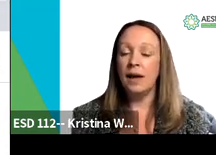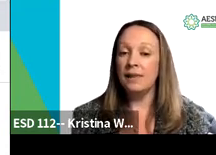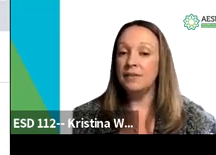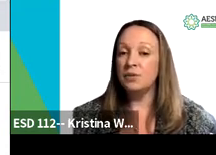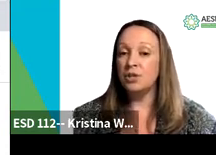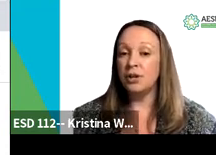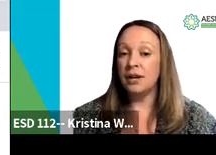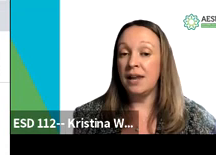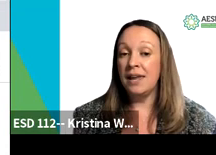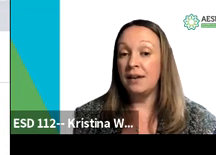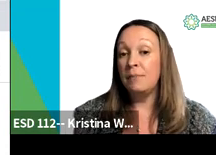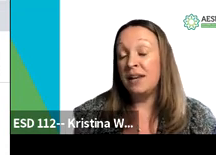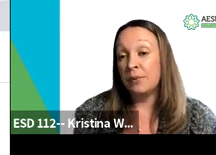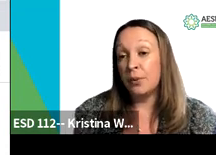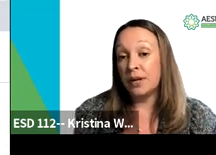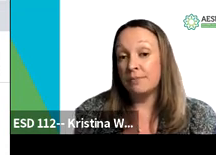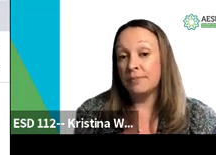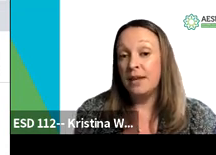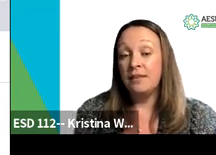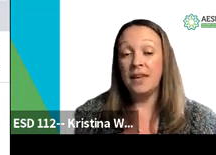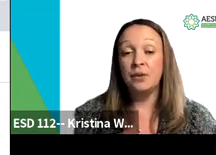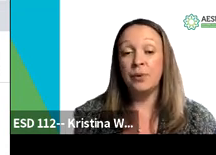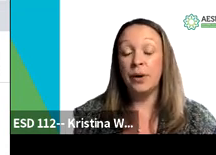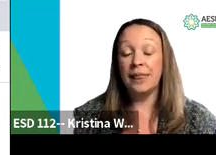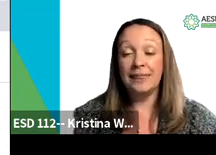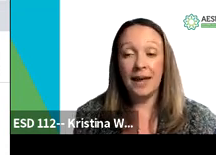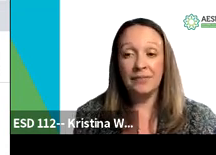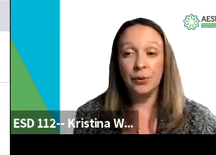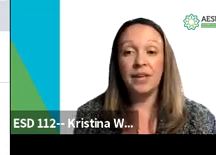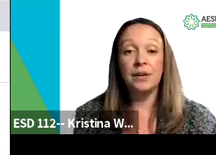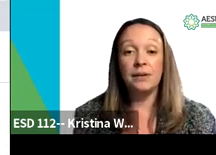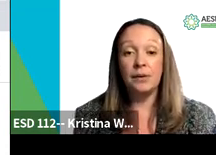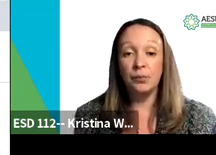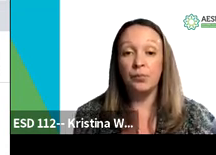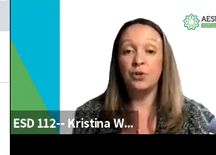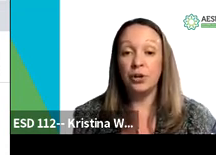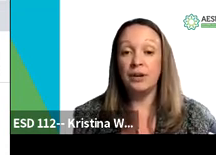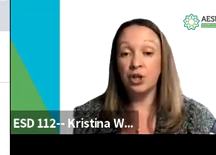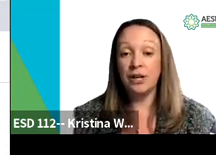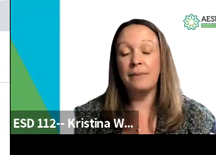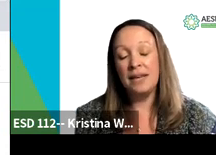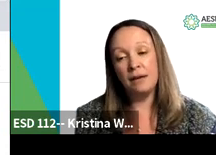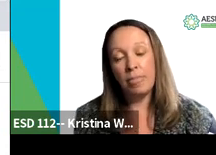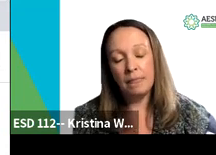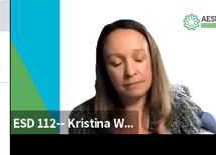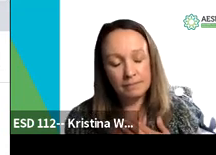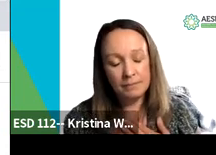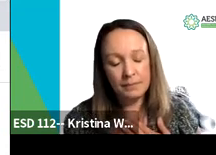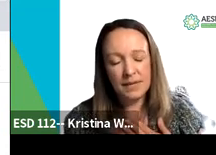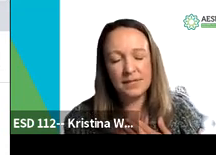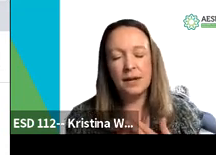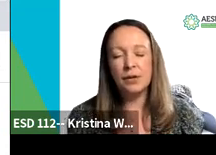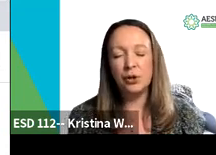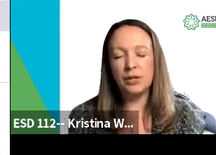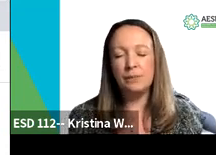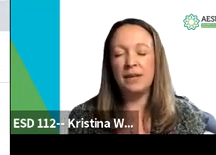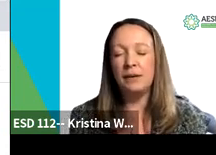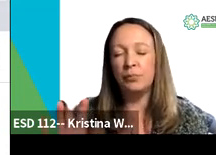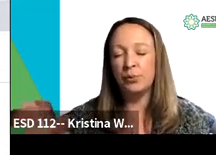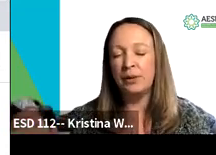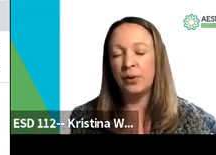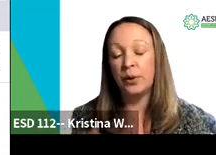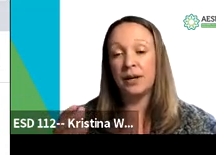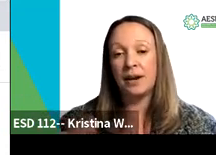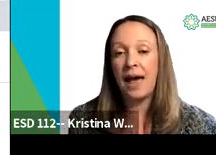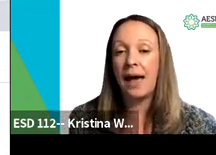ESD 112-- Kristina Wambold: Allow them to turn in a media recording, they could record it live or they could turn turn in the media piece could be pre recorded and had it.